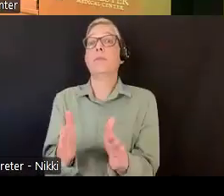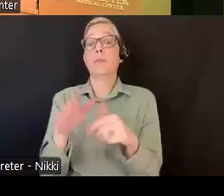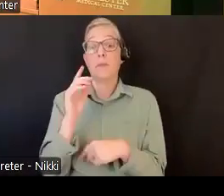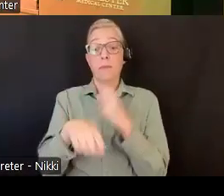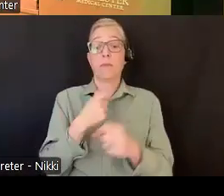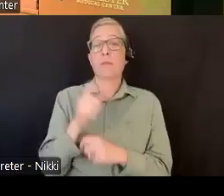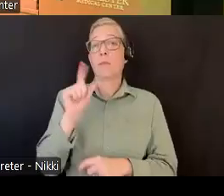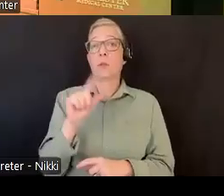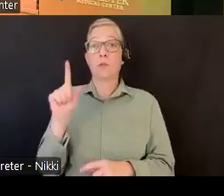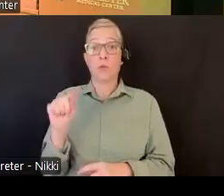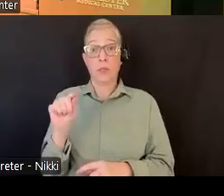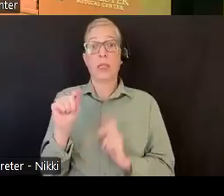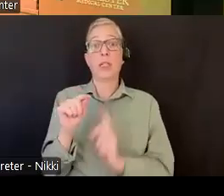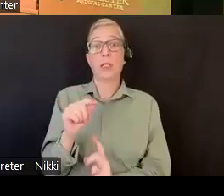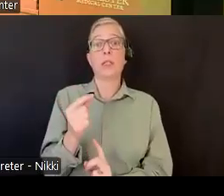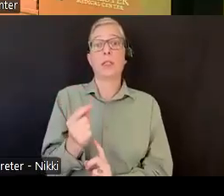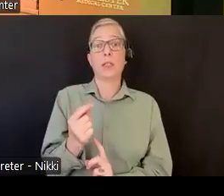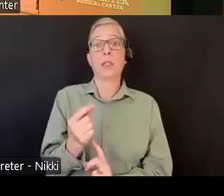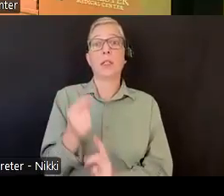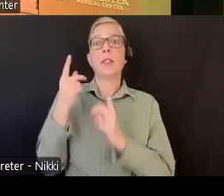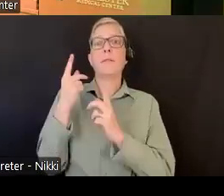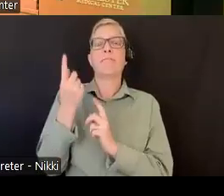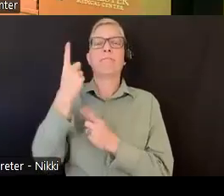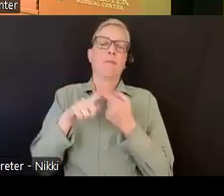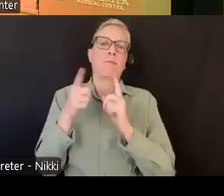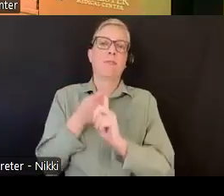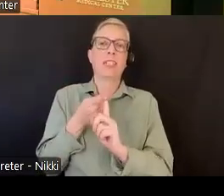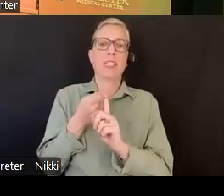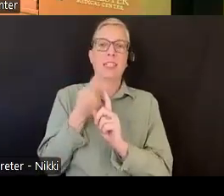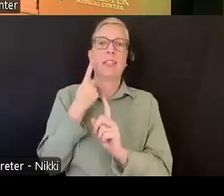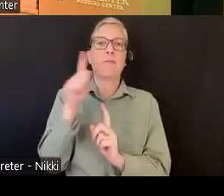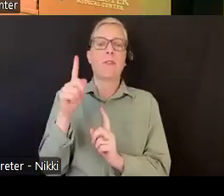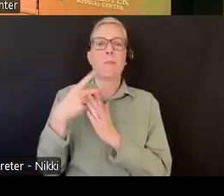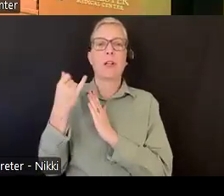California said, "John, all right, you've made this work in two rural towns in Alabama. Do you